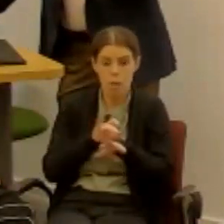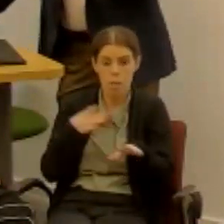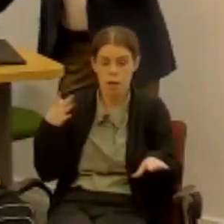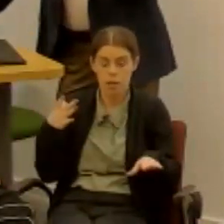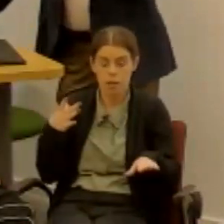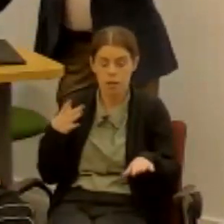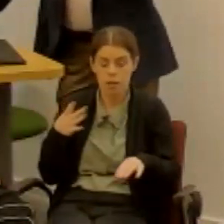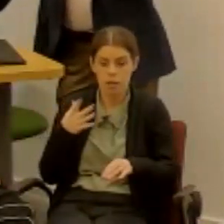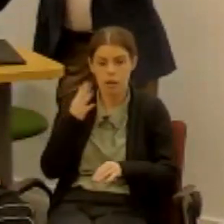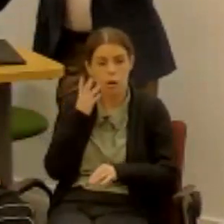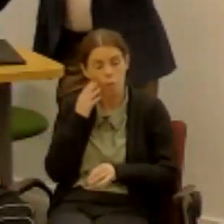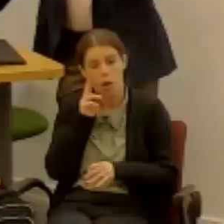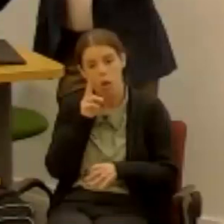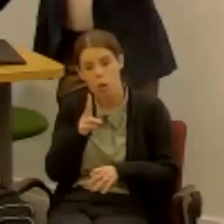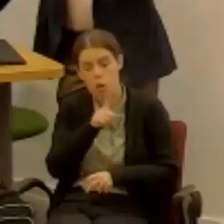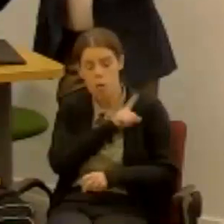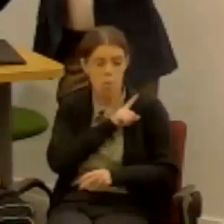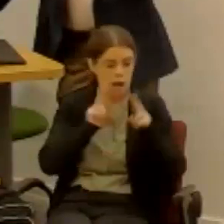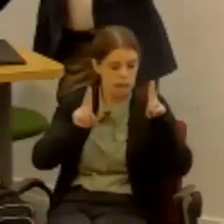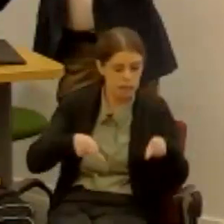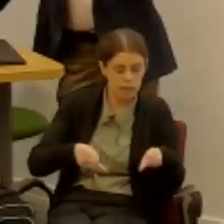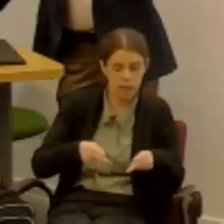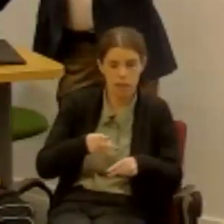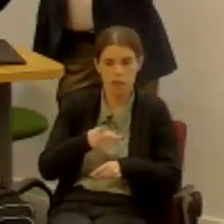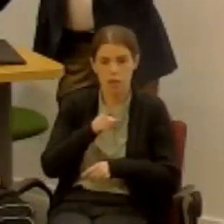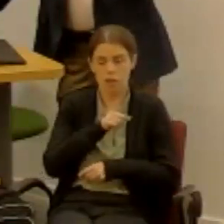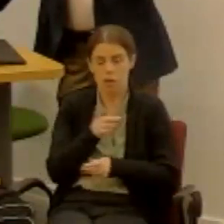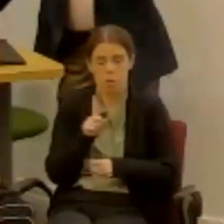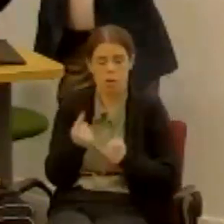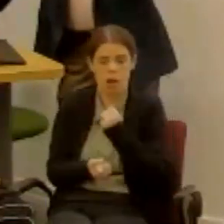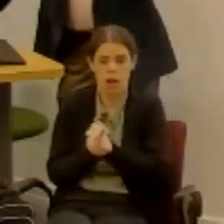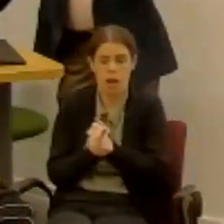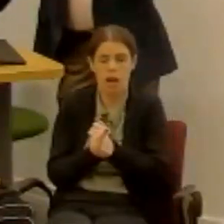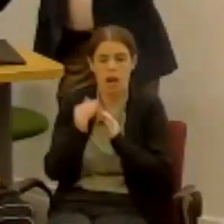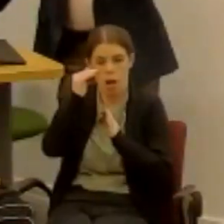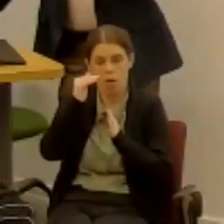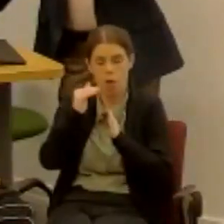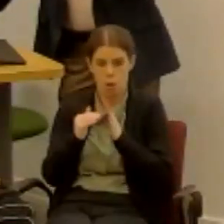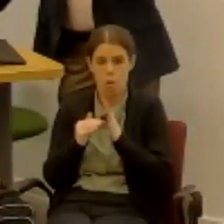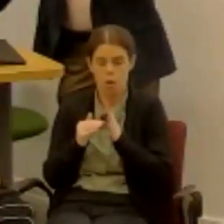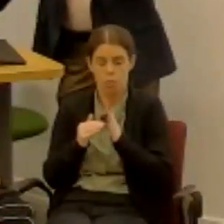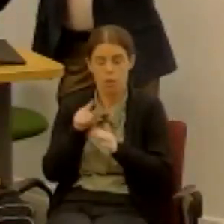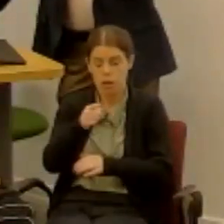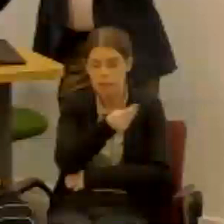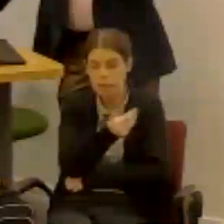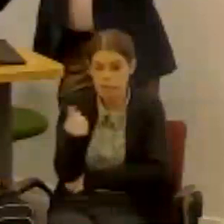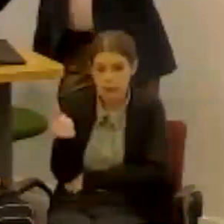large we looked at the causes of death and looked at their mortality in them. It's slightly lower mortality, and for some causes of death.